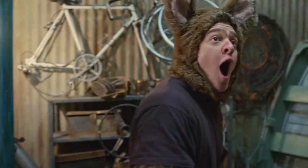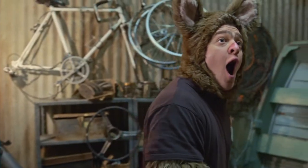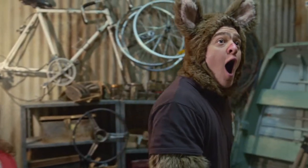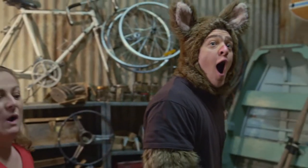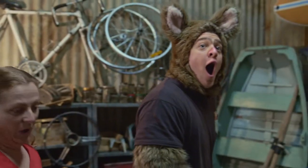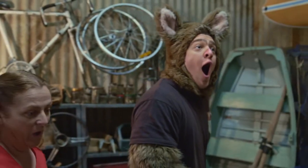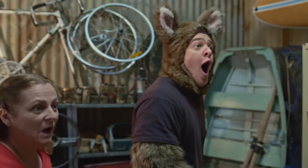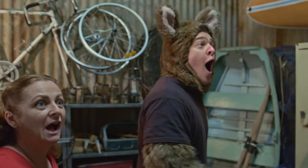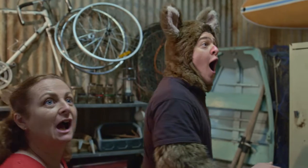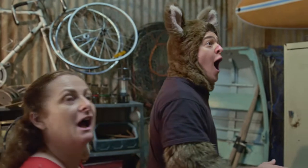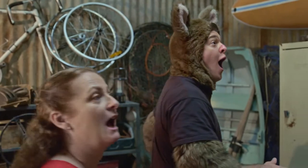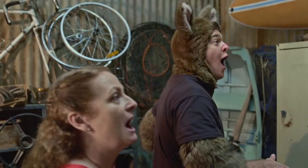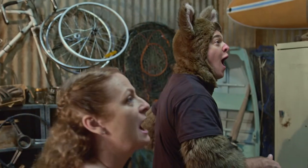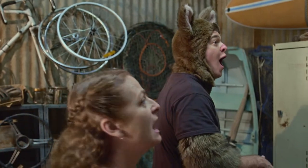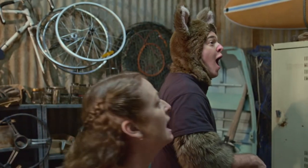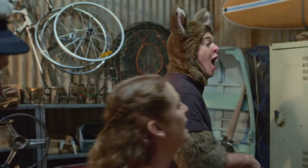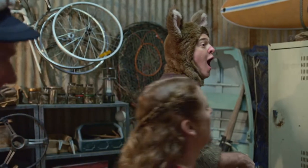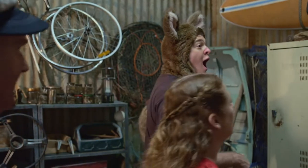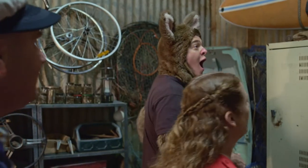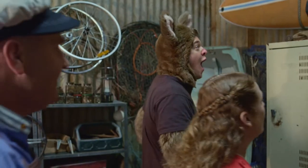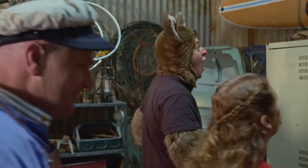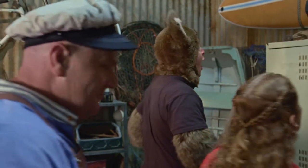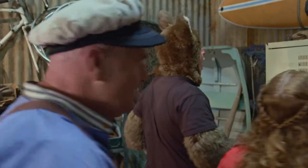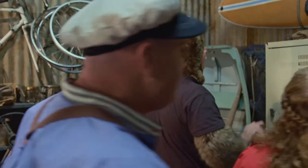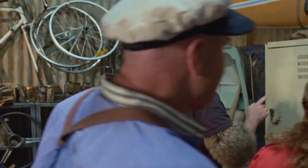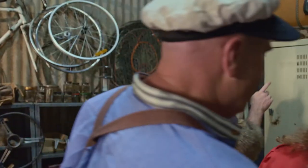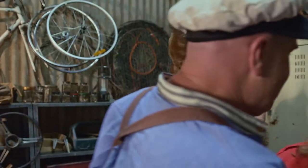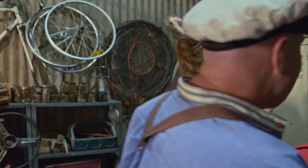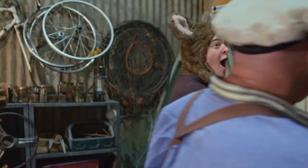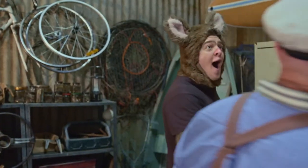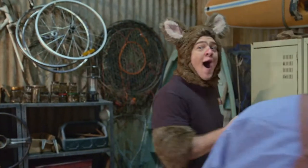Wow!